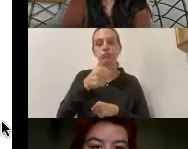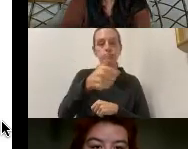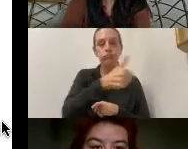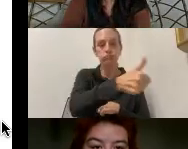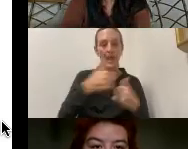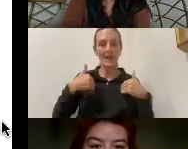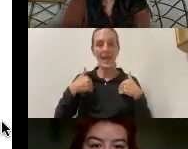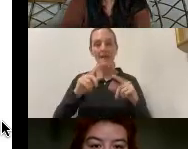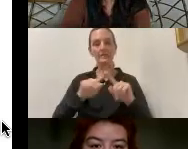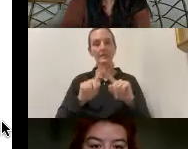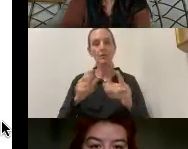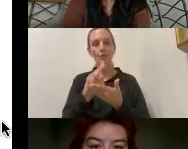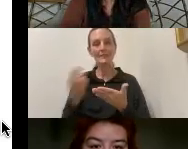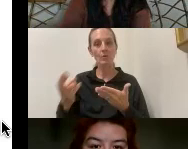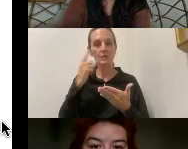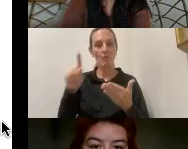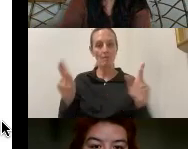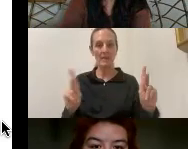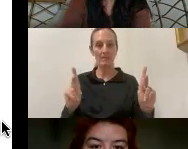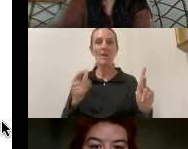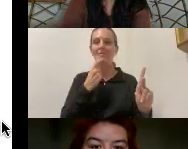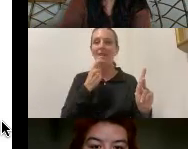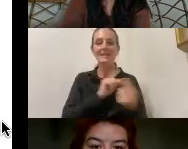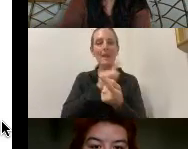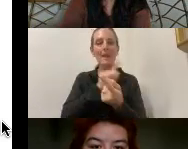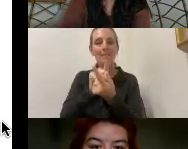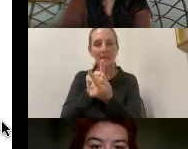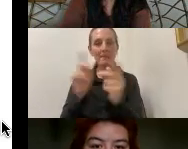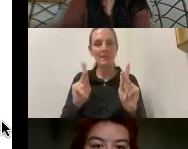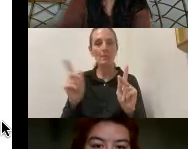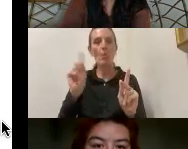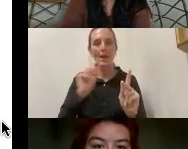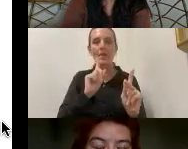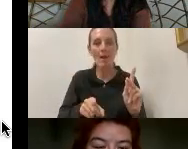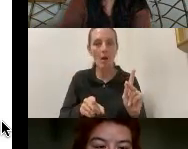I think we always say meet people where they're at, but we don't really like go to their house about it.